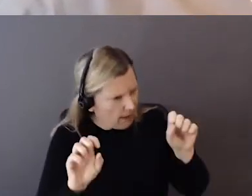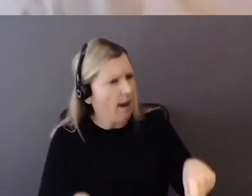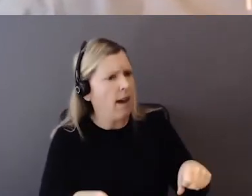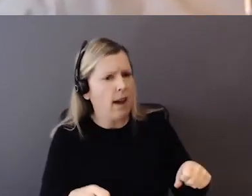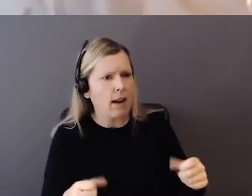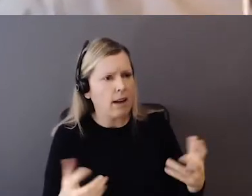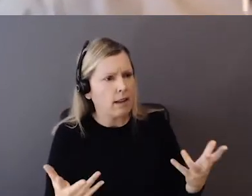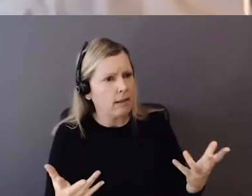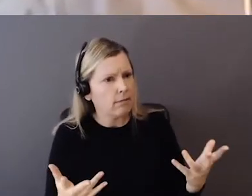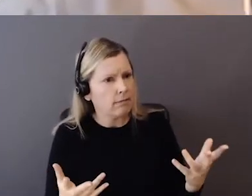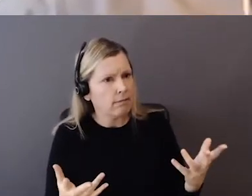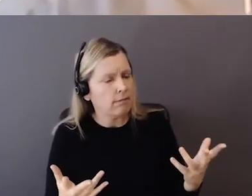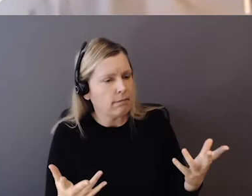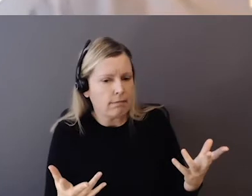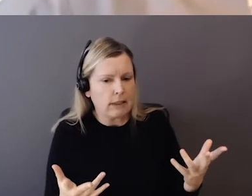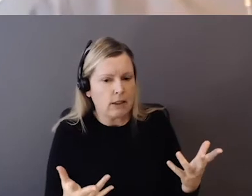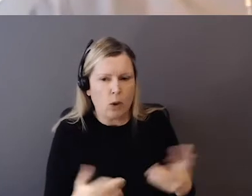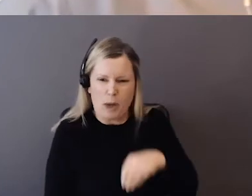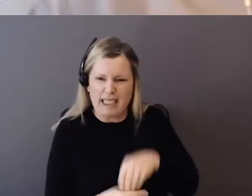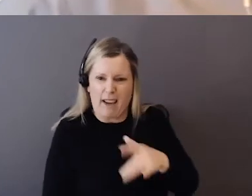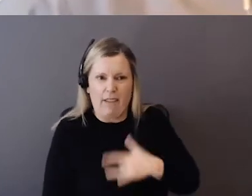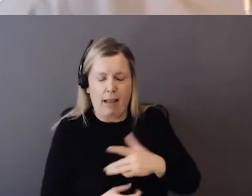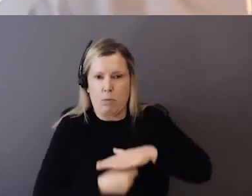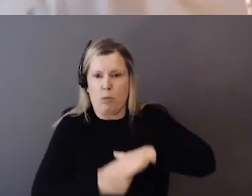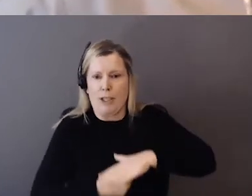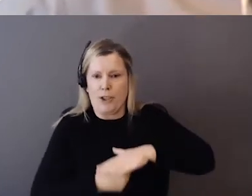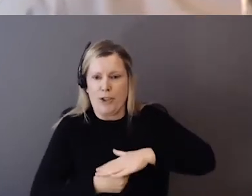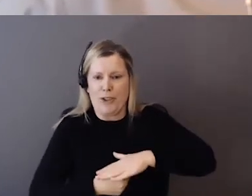I think I'd put a lot of additional stress just beyond what I was having to deal with